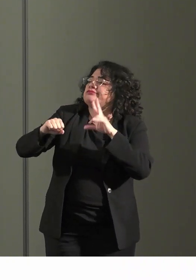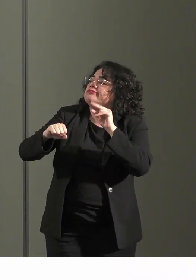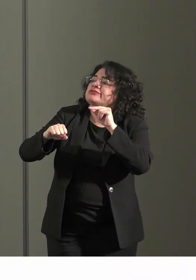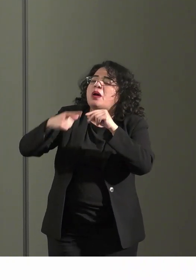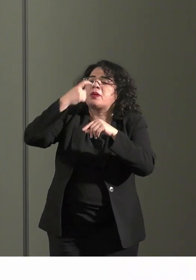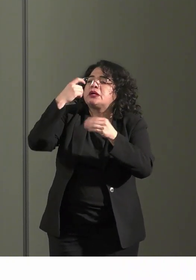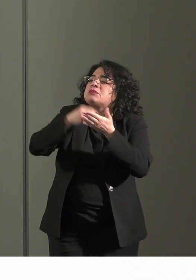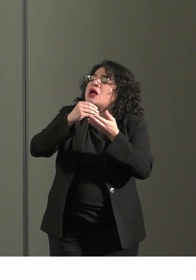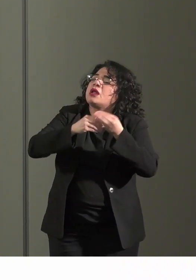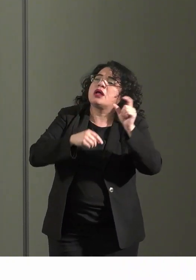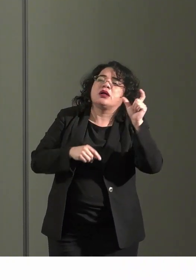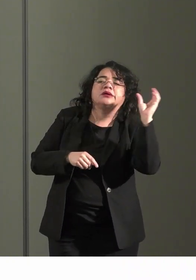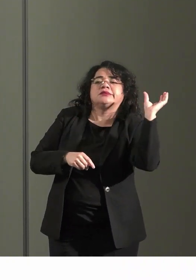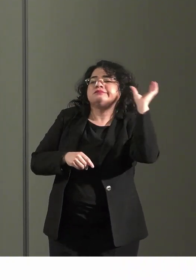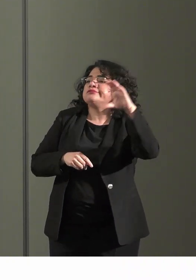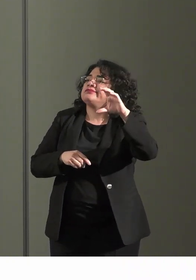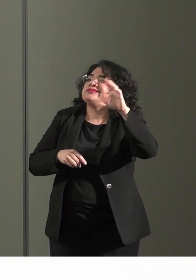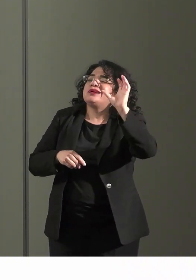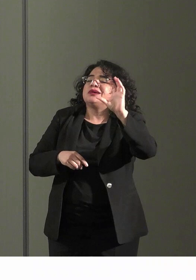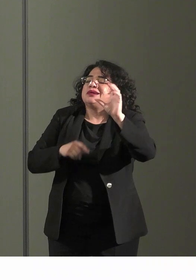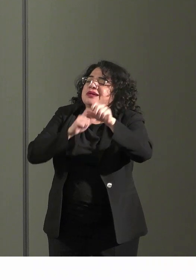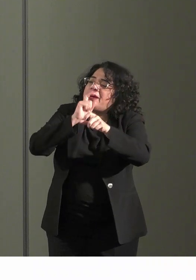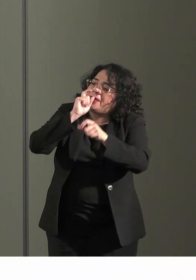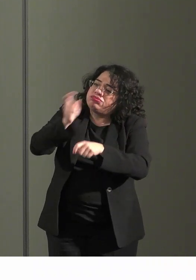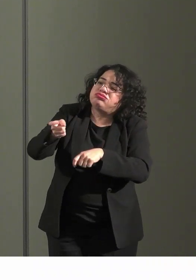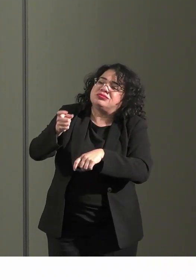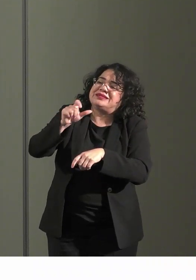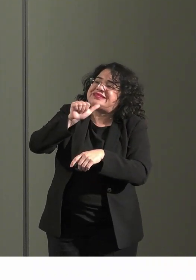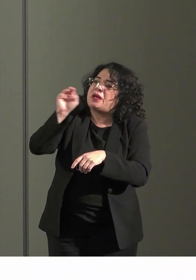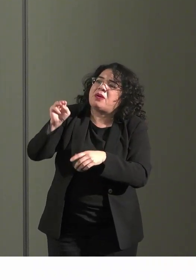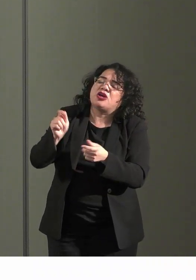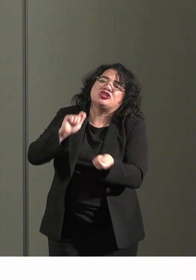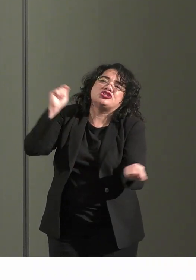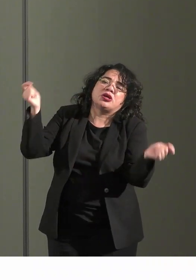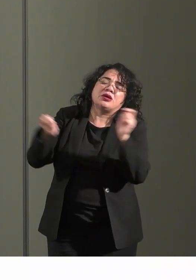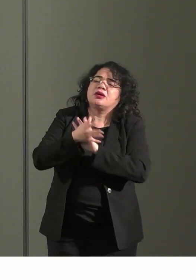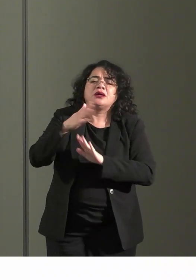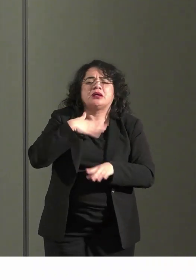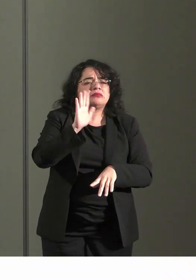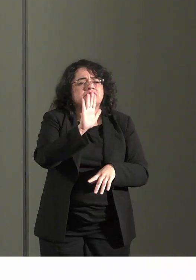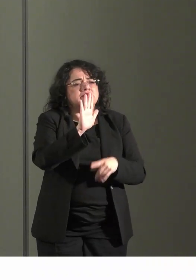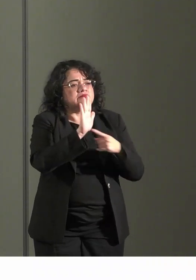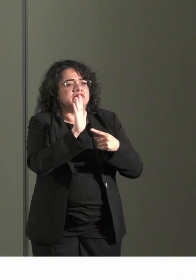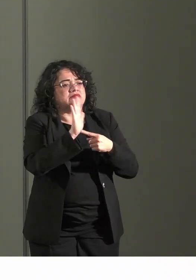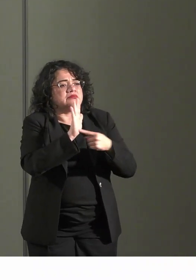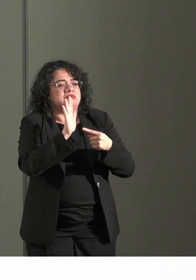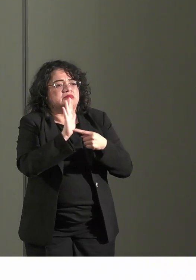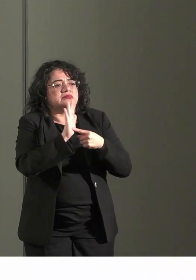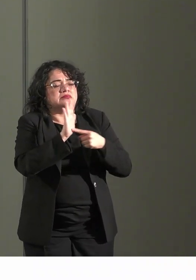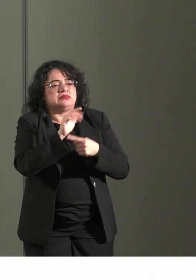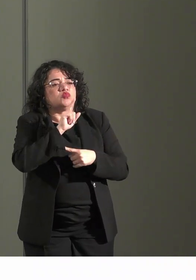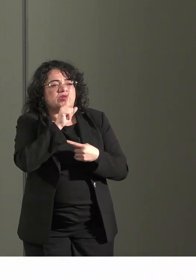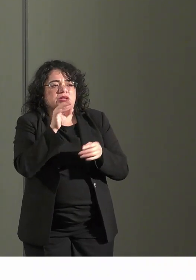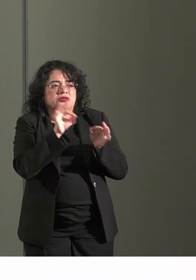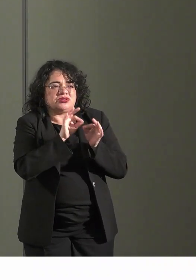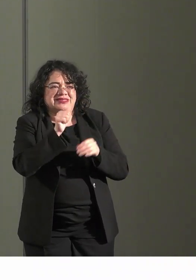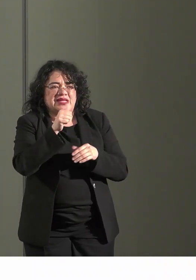will cost $10 million to incorporate the changes we show them it will cost you $10. I mean,